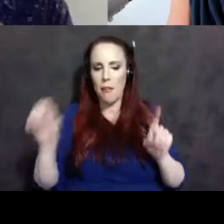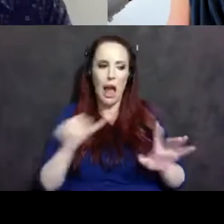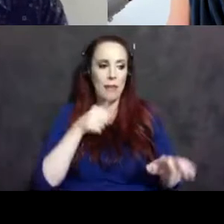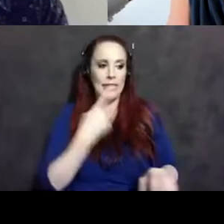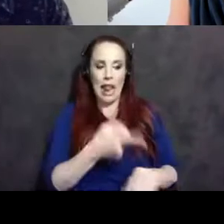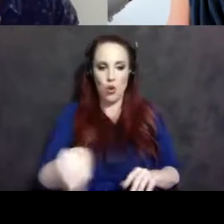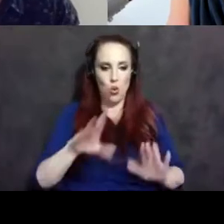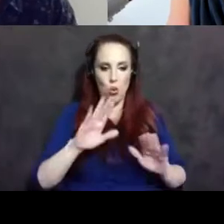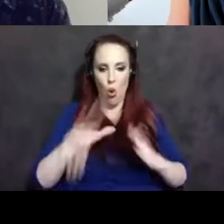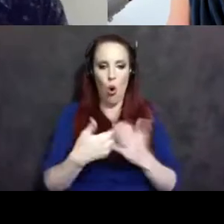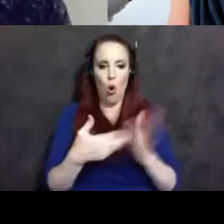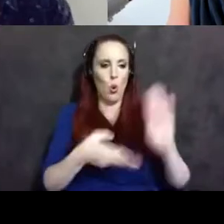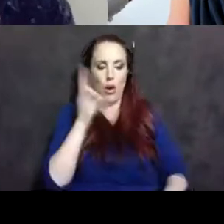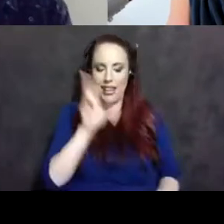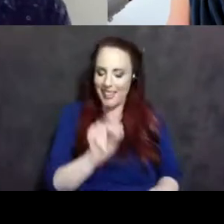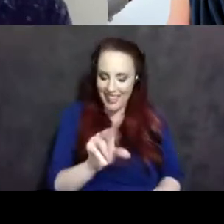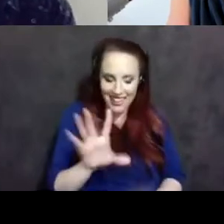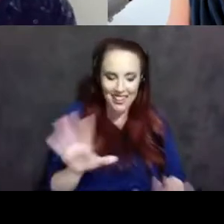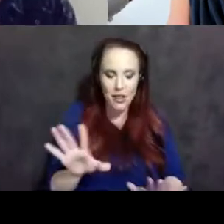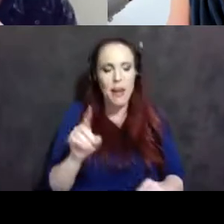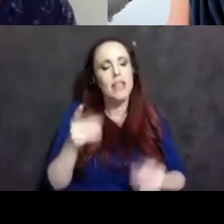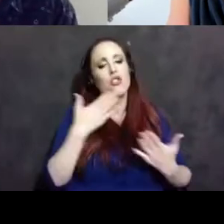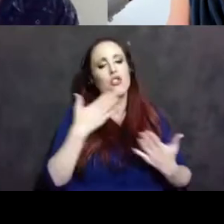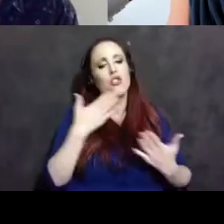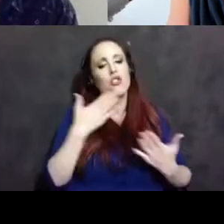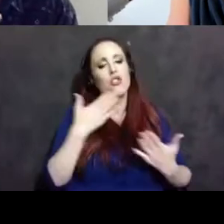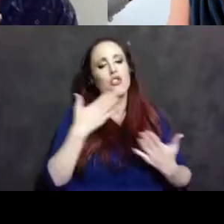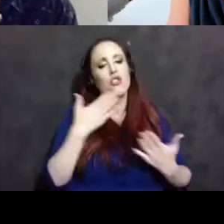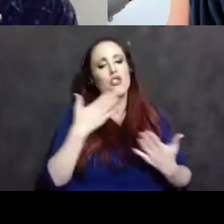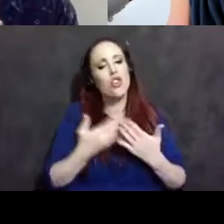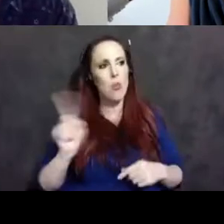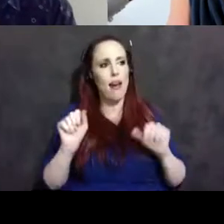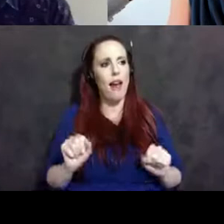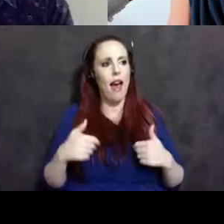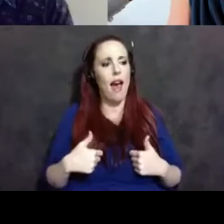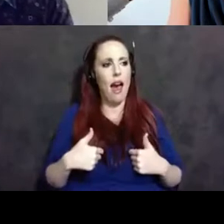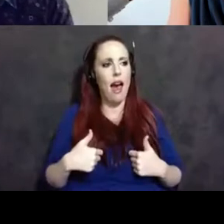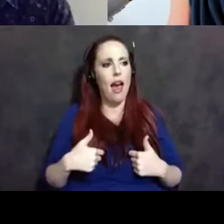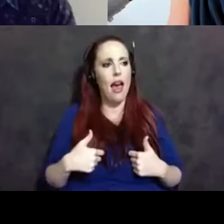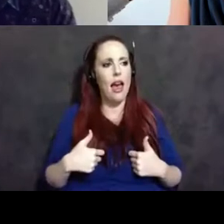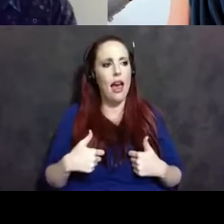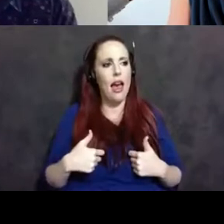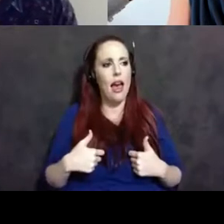But that's a good thinking, slow process of thinking, where can I be more valued myself